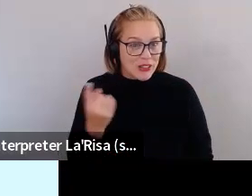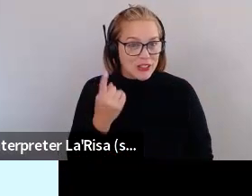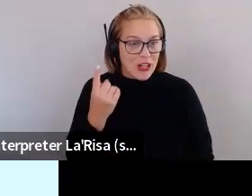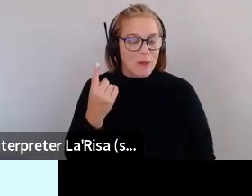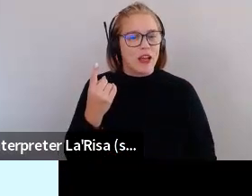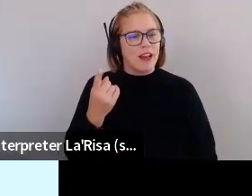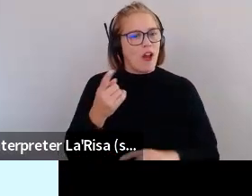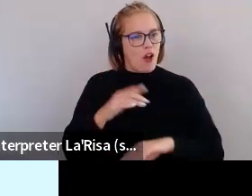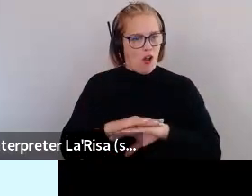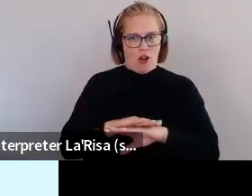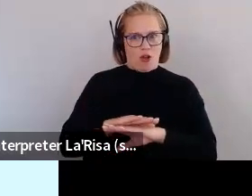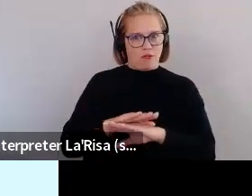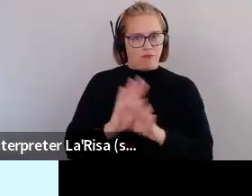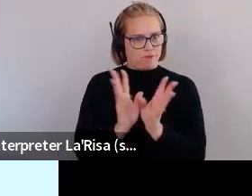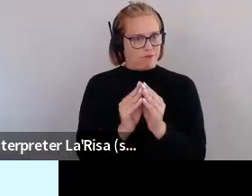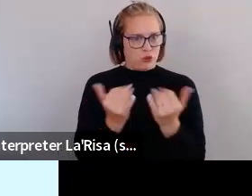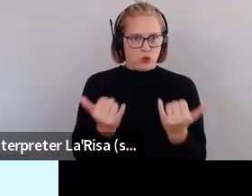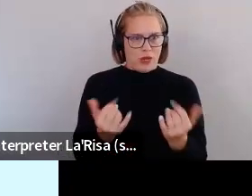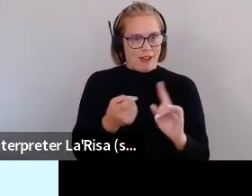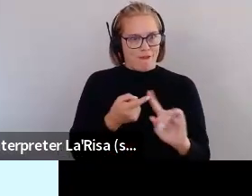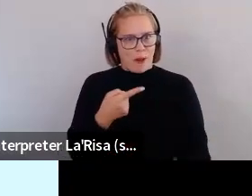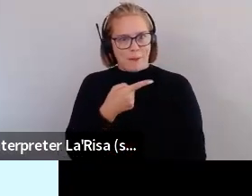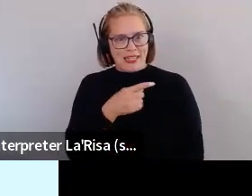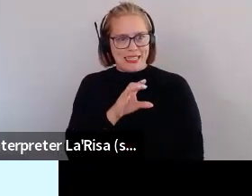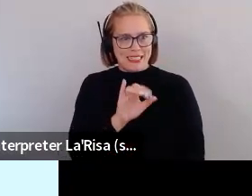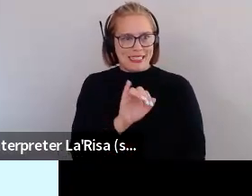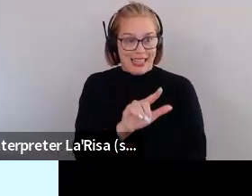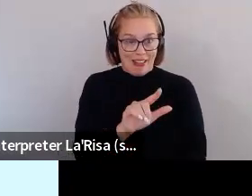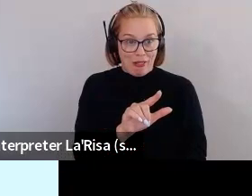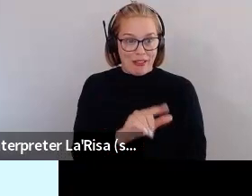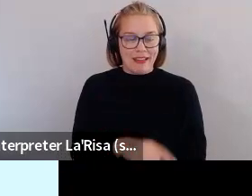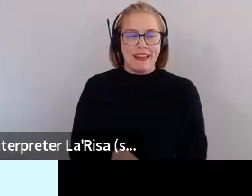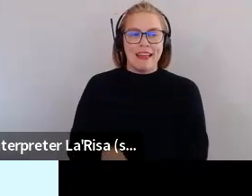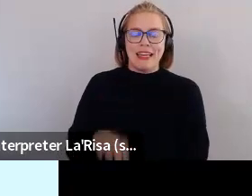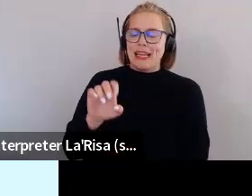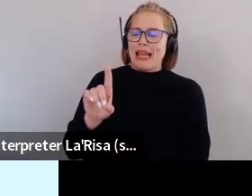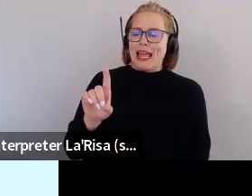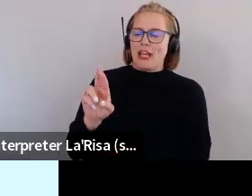We are going to talk a little bit about the adventures of Ed and Judy. I